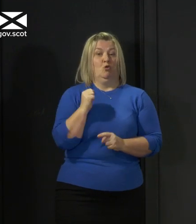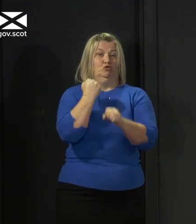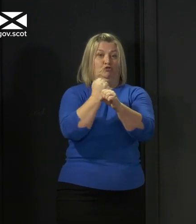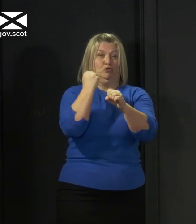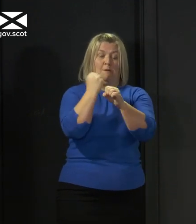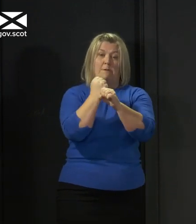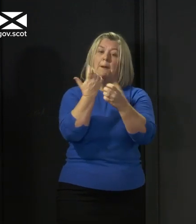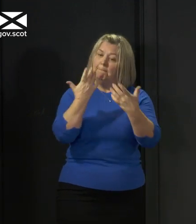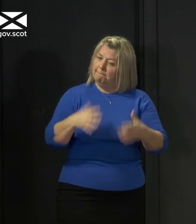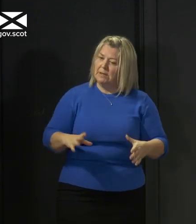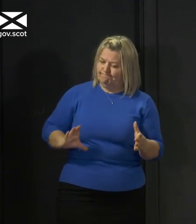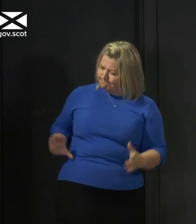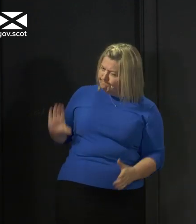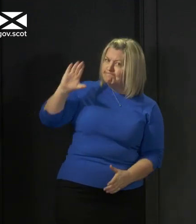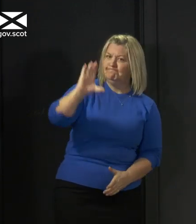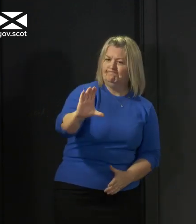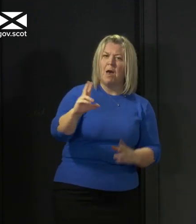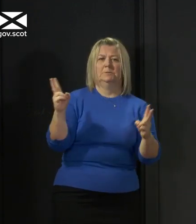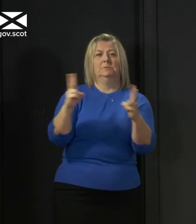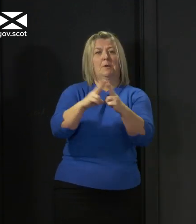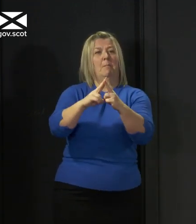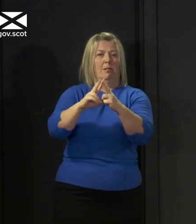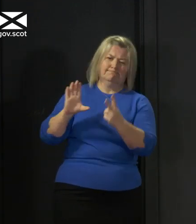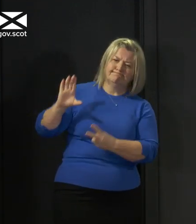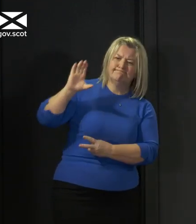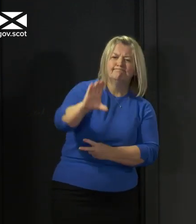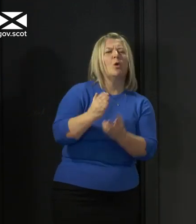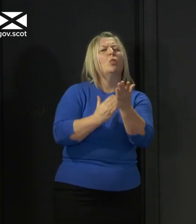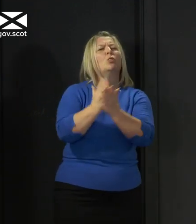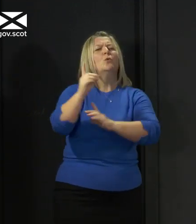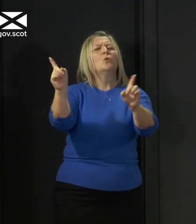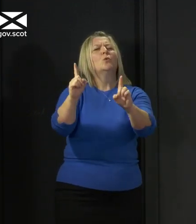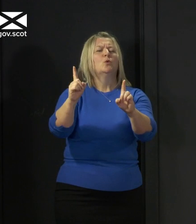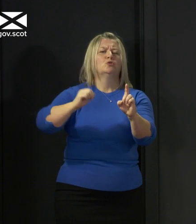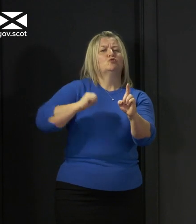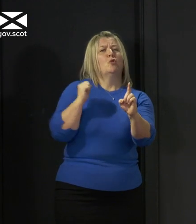investment in grants through the Scottish Welfare Fund from 35 million